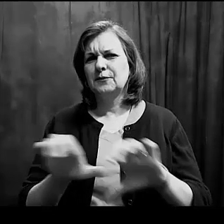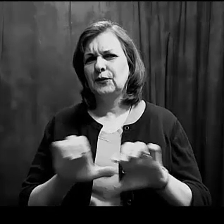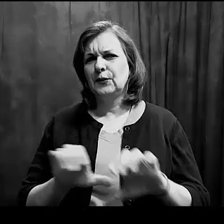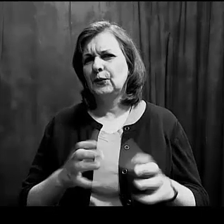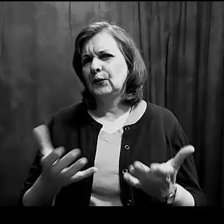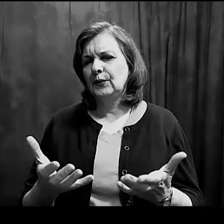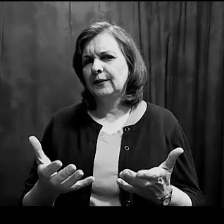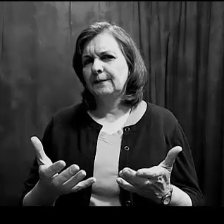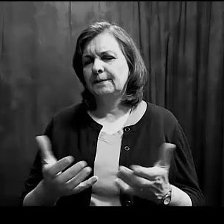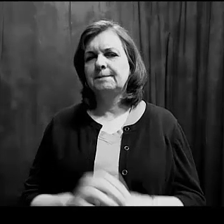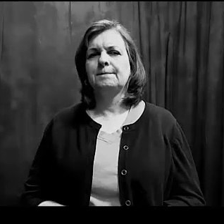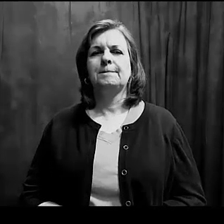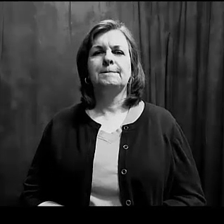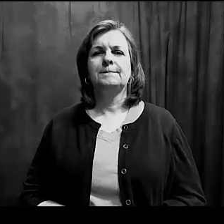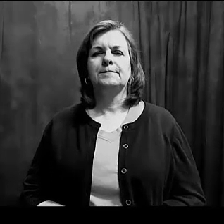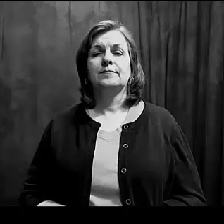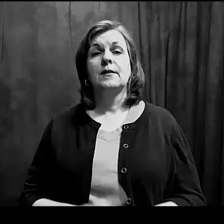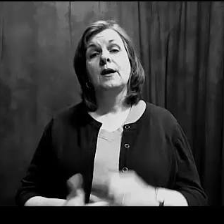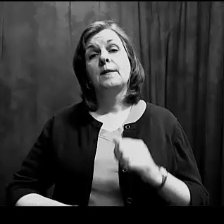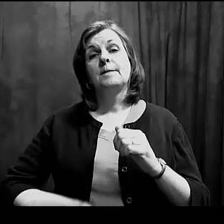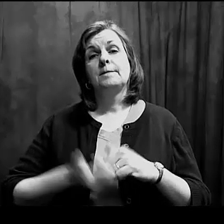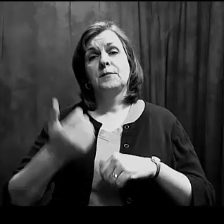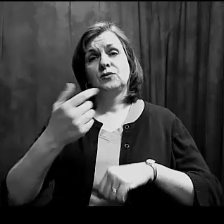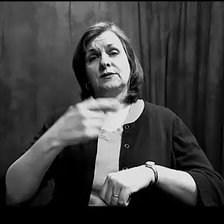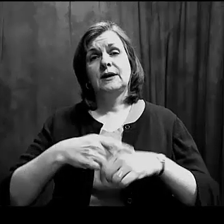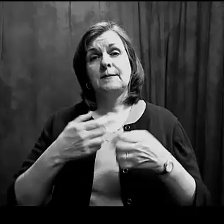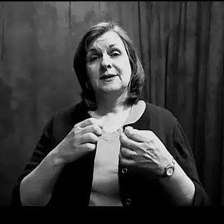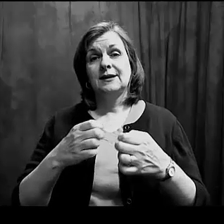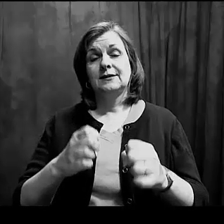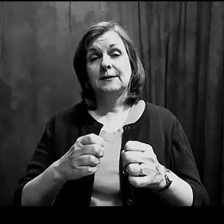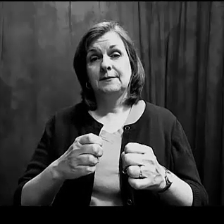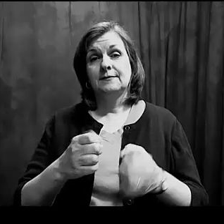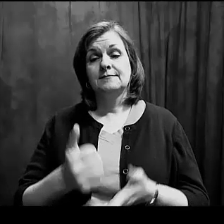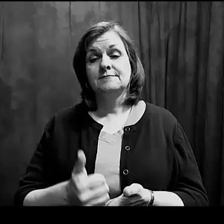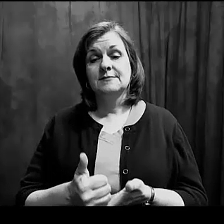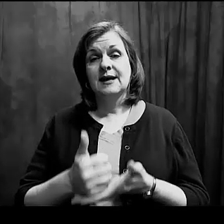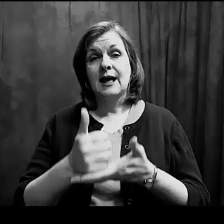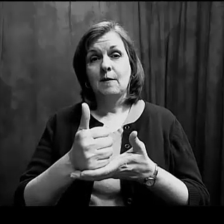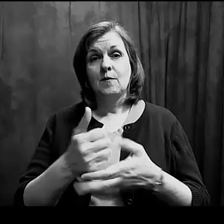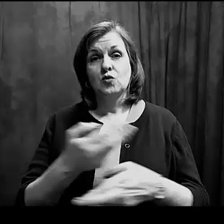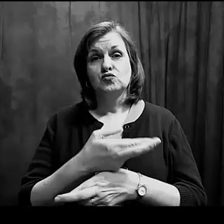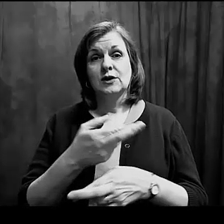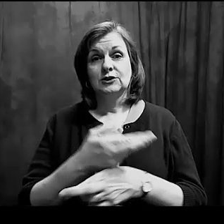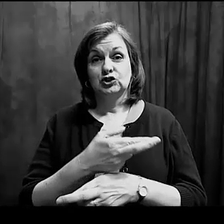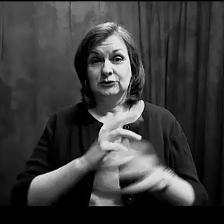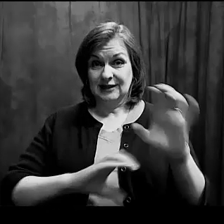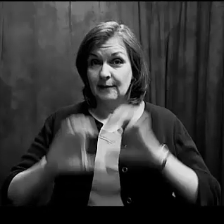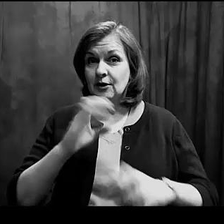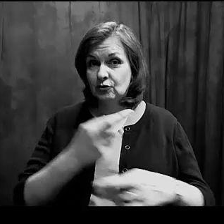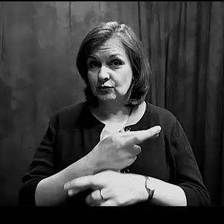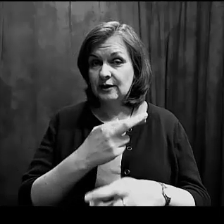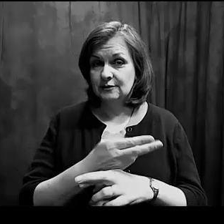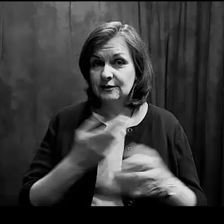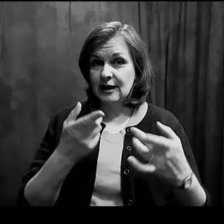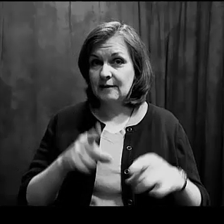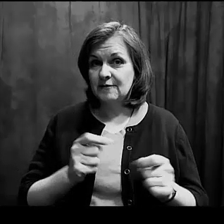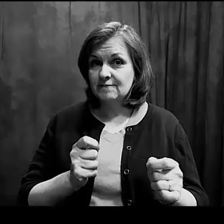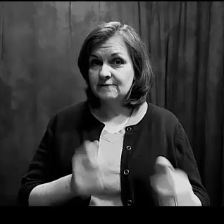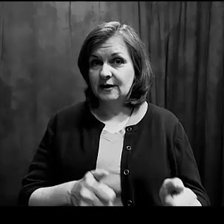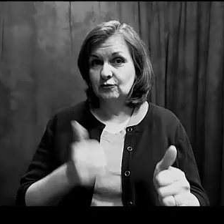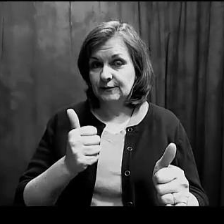the purpose of an enzyme under most conditions is to actually help reactions chemical reactions go more effectively in